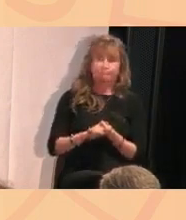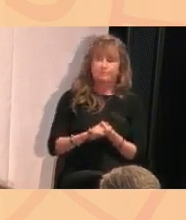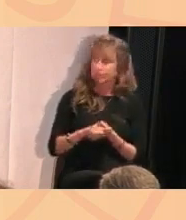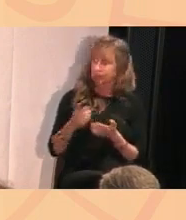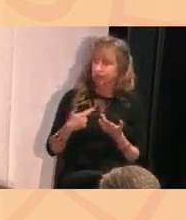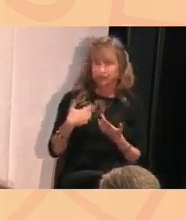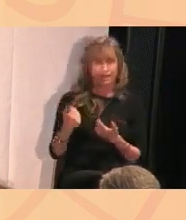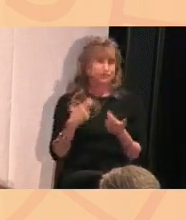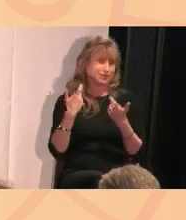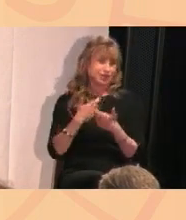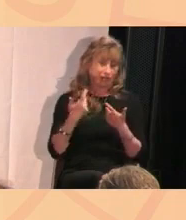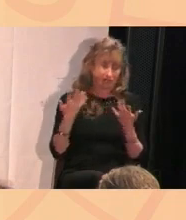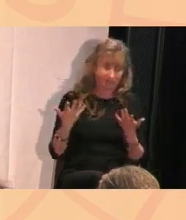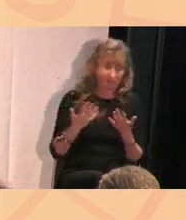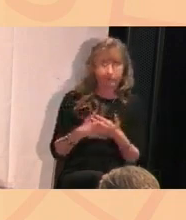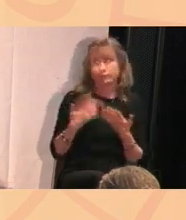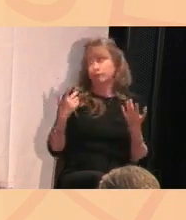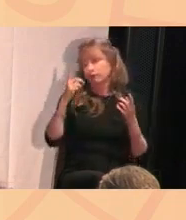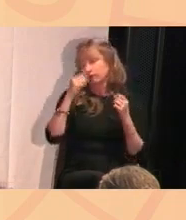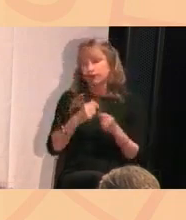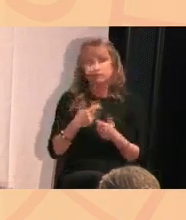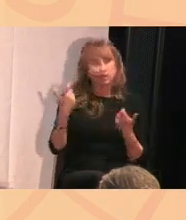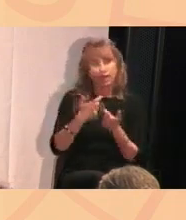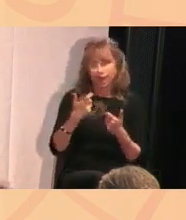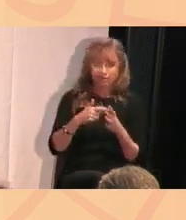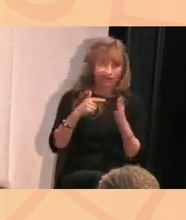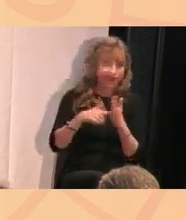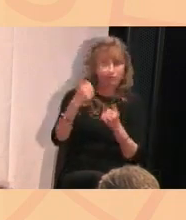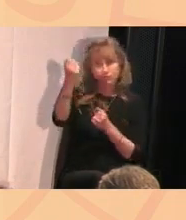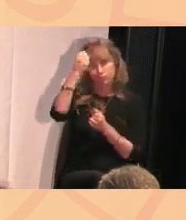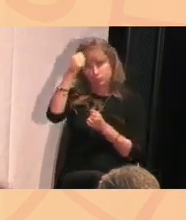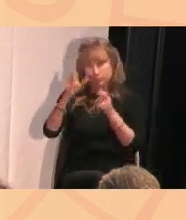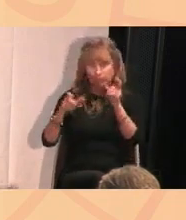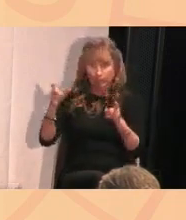we will commission this, we want to support this. We'll give you the money to do it.